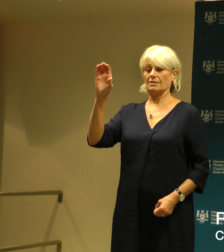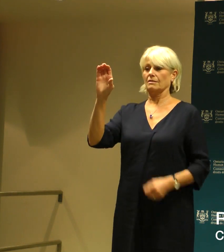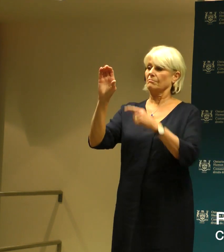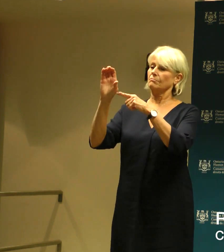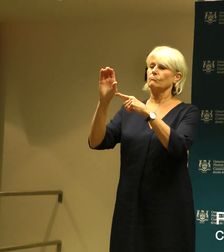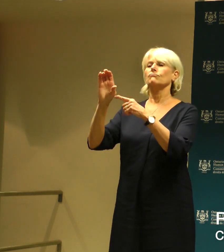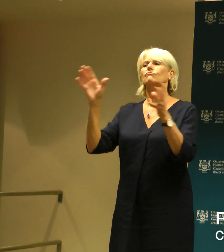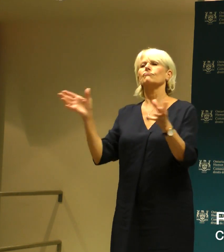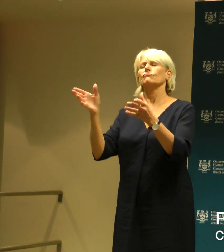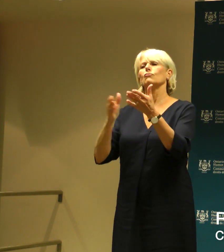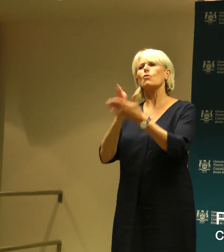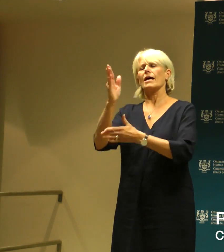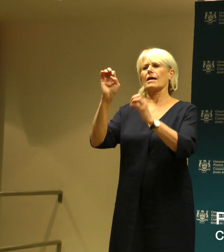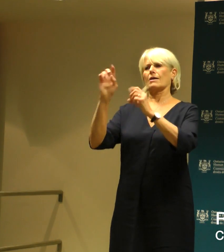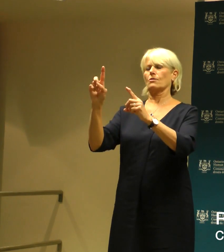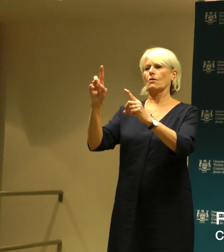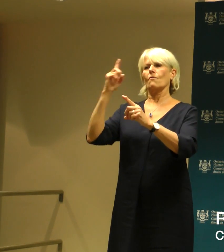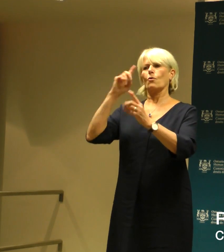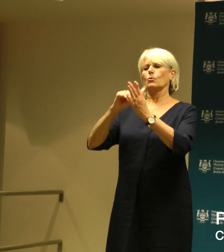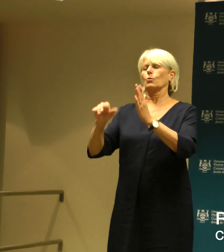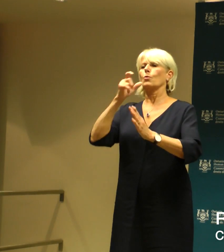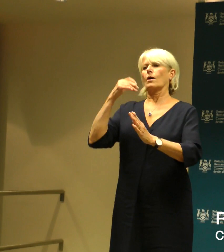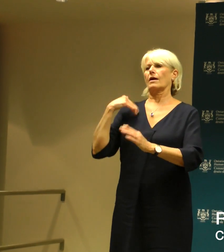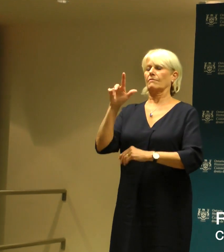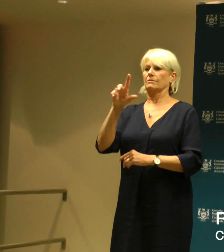promoted the right to education for students with disabilities.